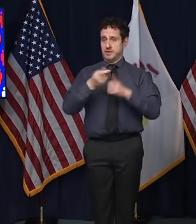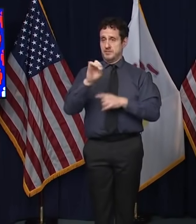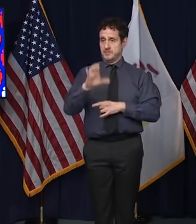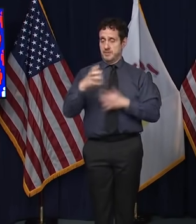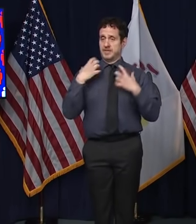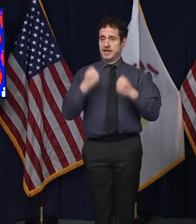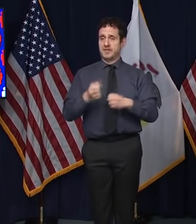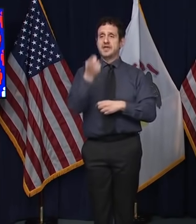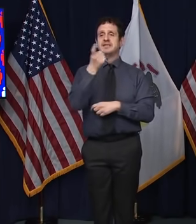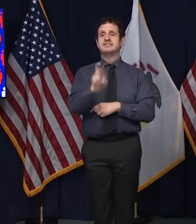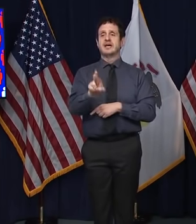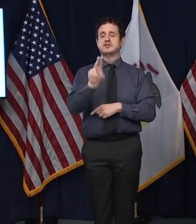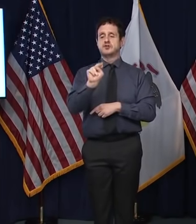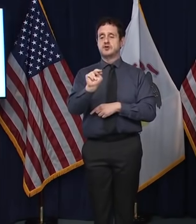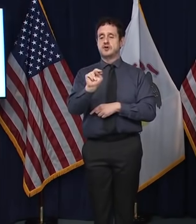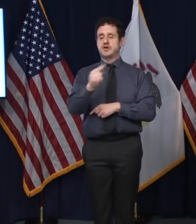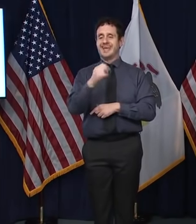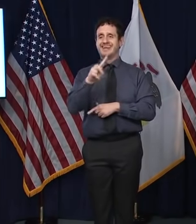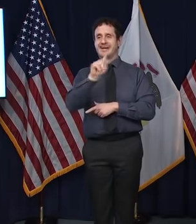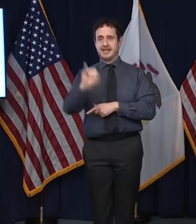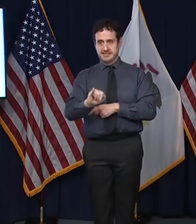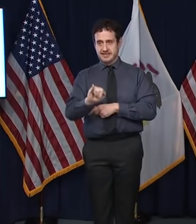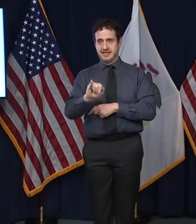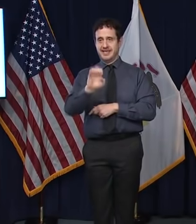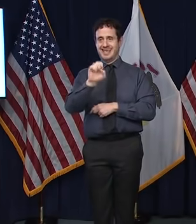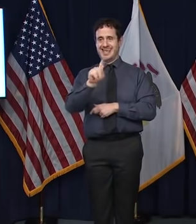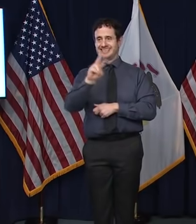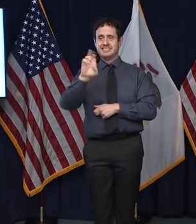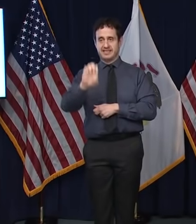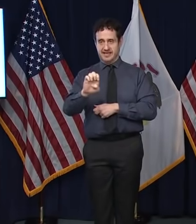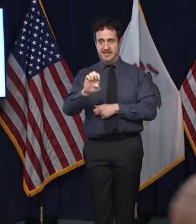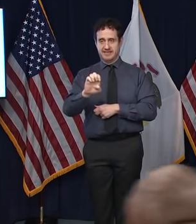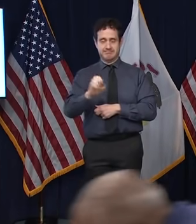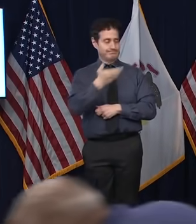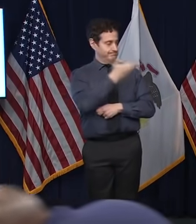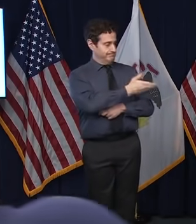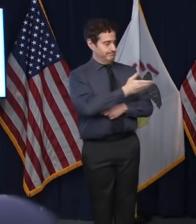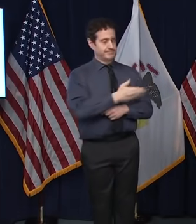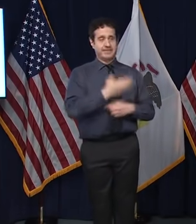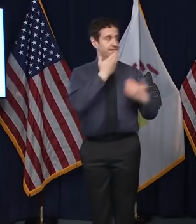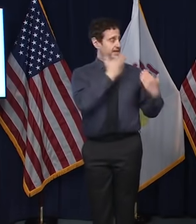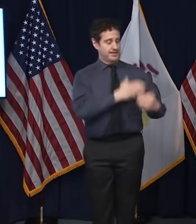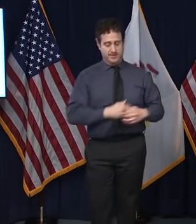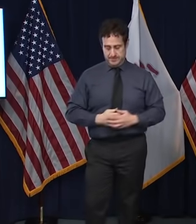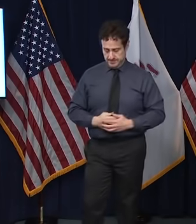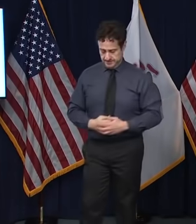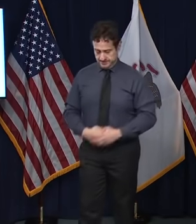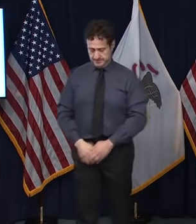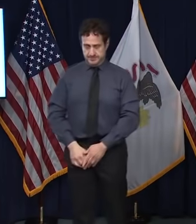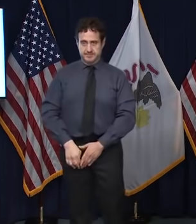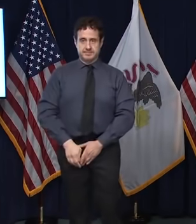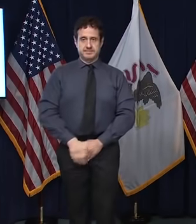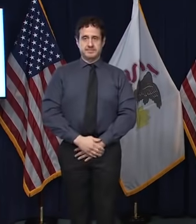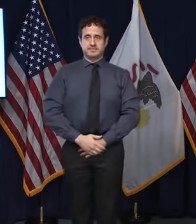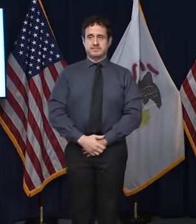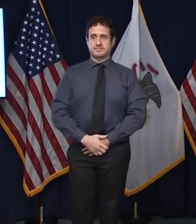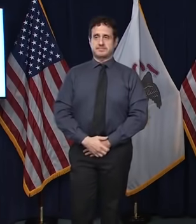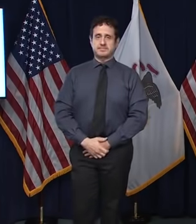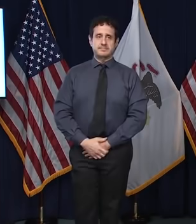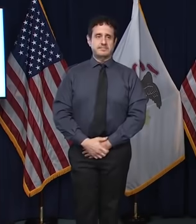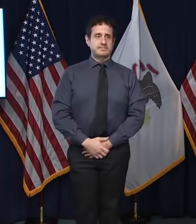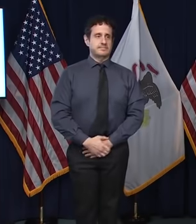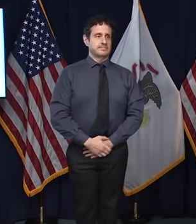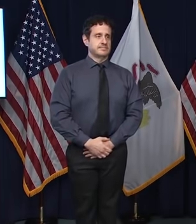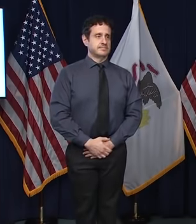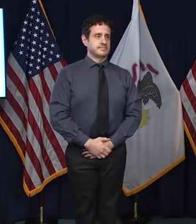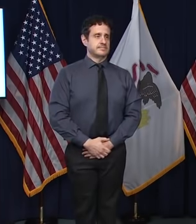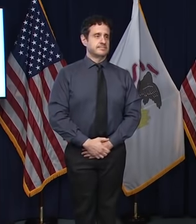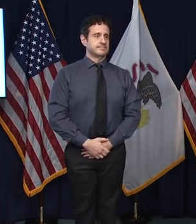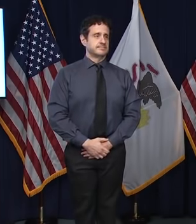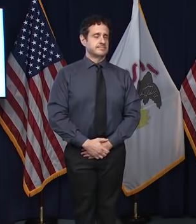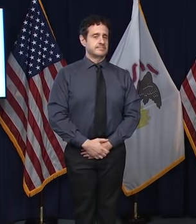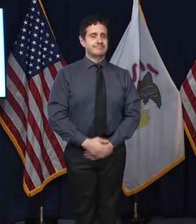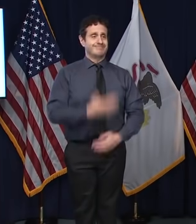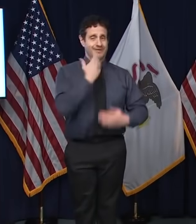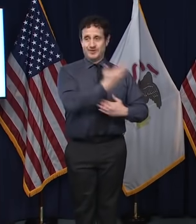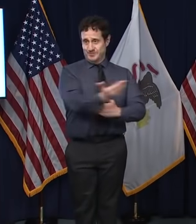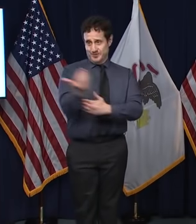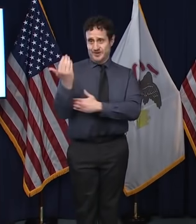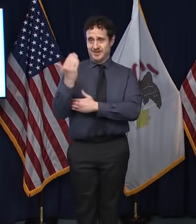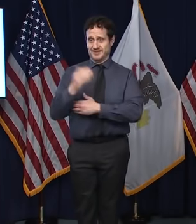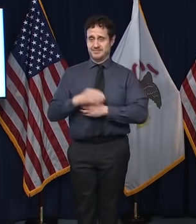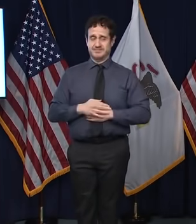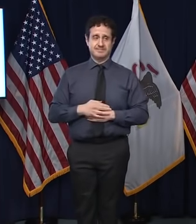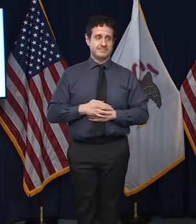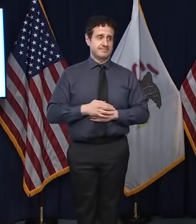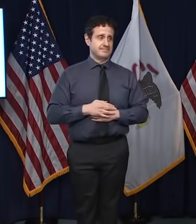it over to our director of the